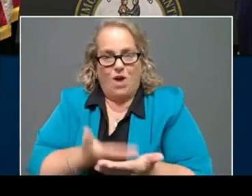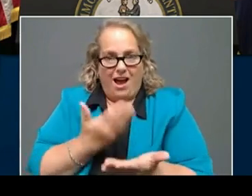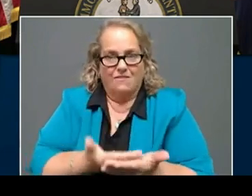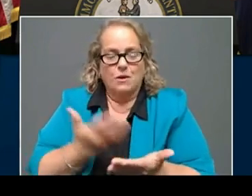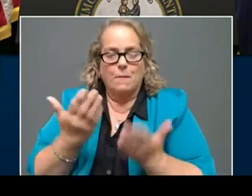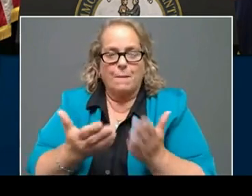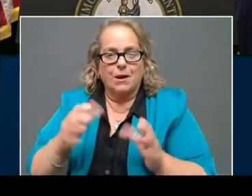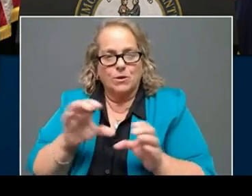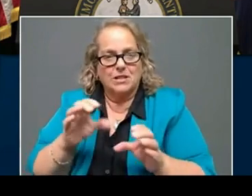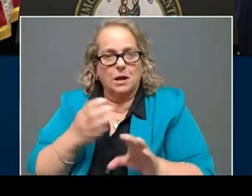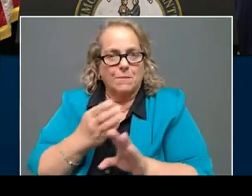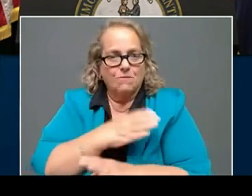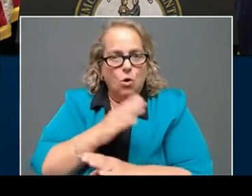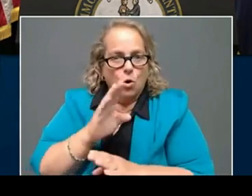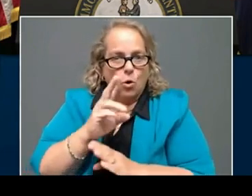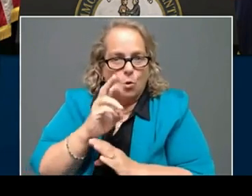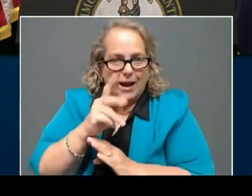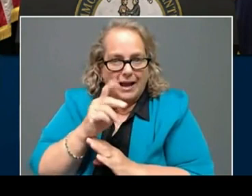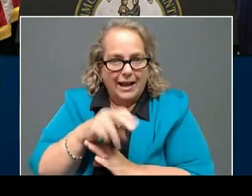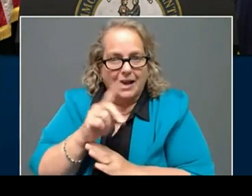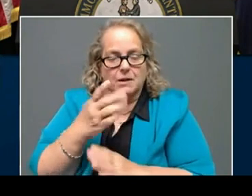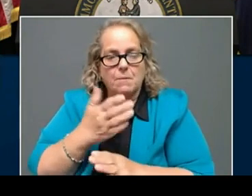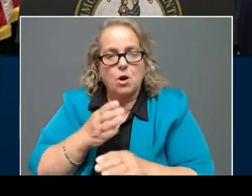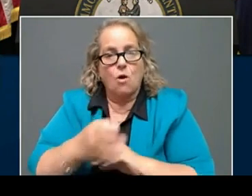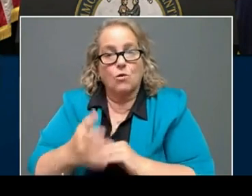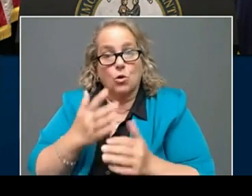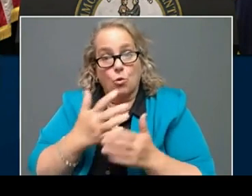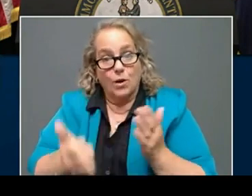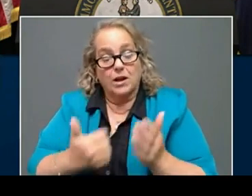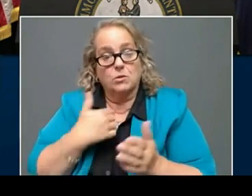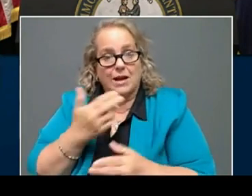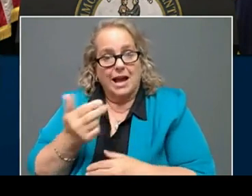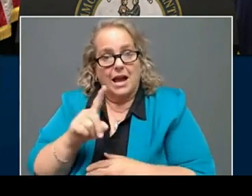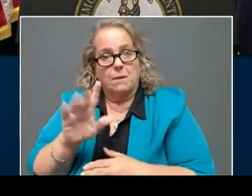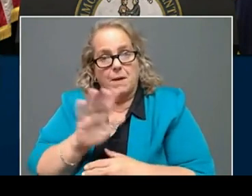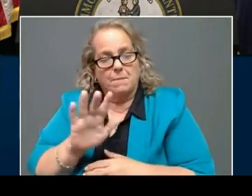over the weekend about 20,000 additional Kentucky ins were vaccinated